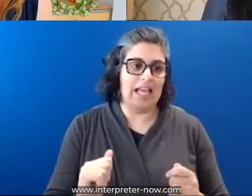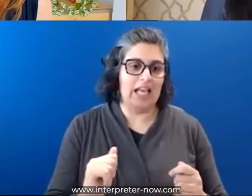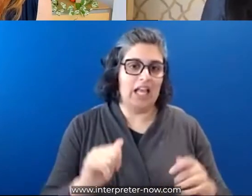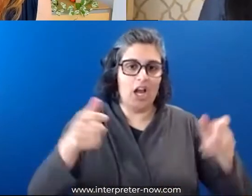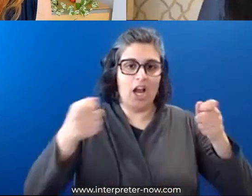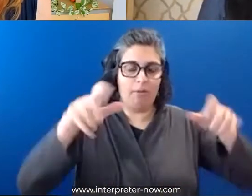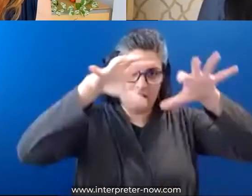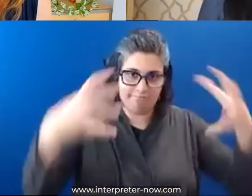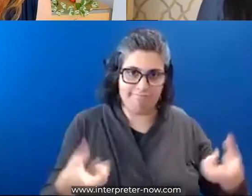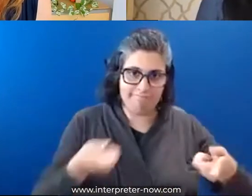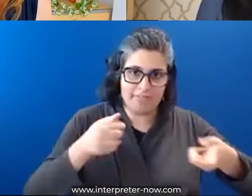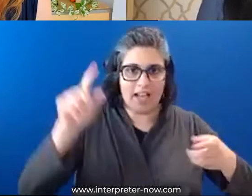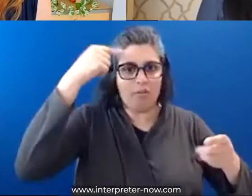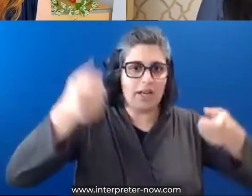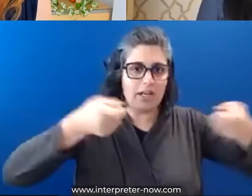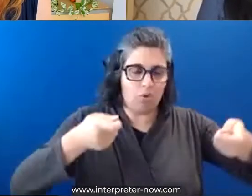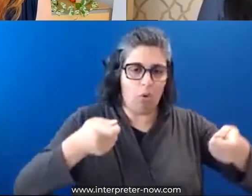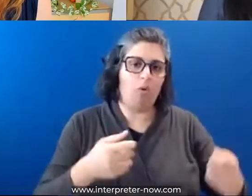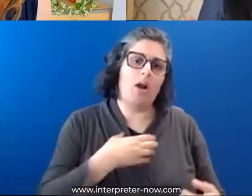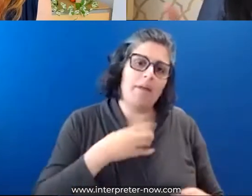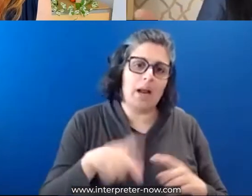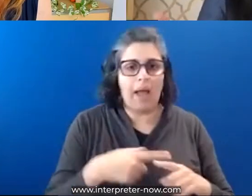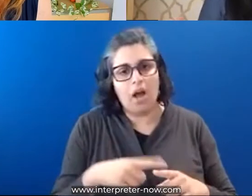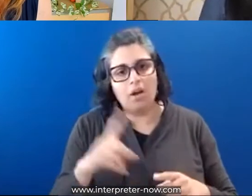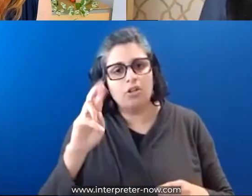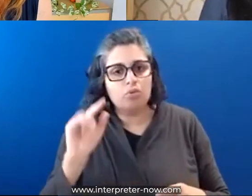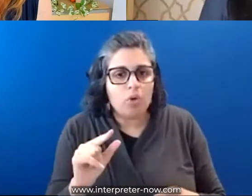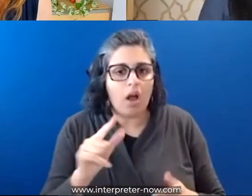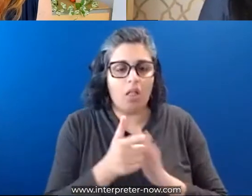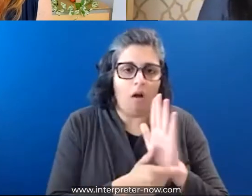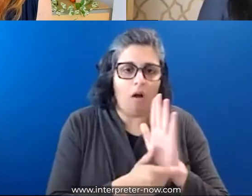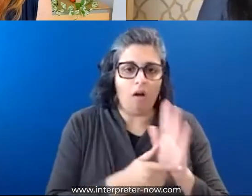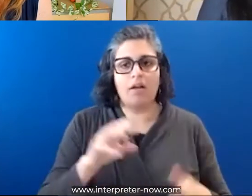complaining about our drug laws and marijuana laws. So, they were coming at it for different reasons.